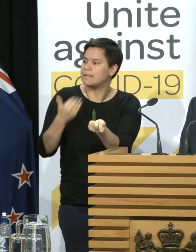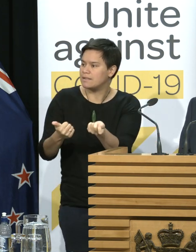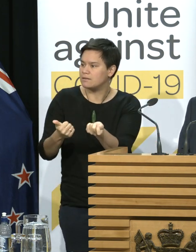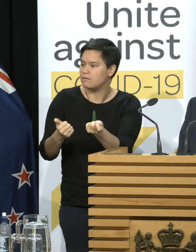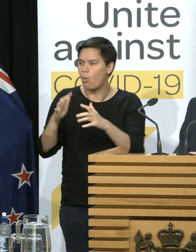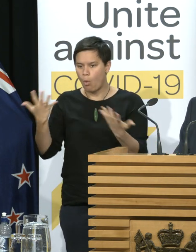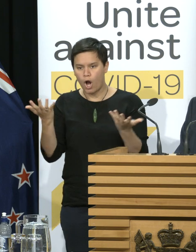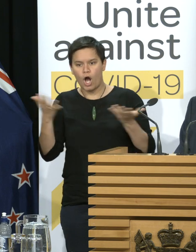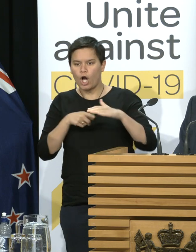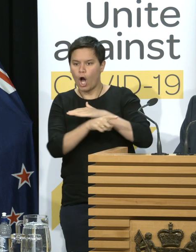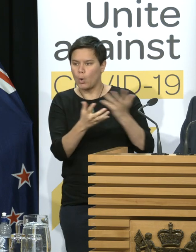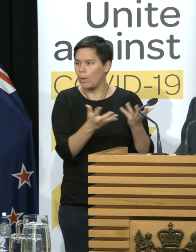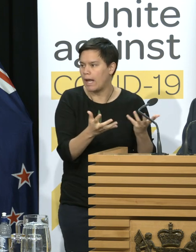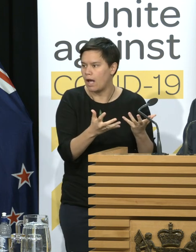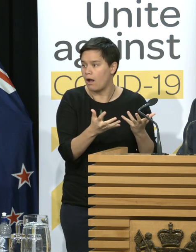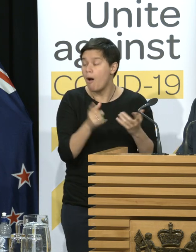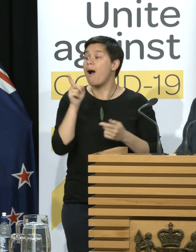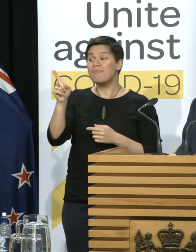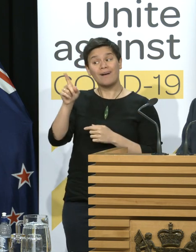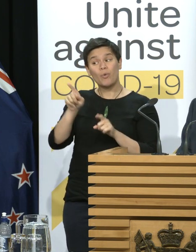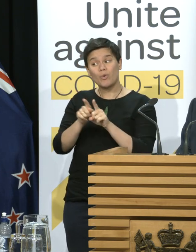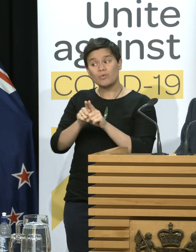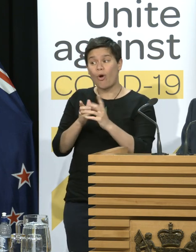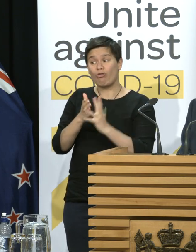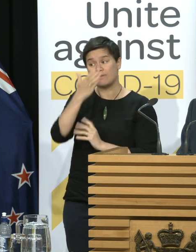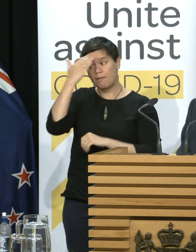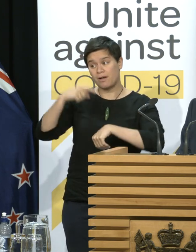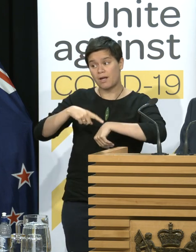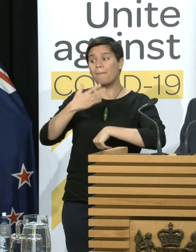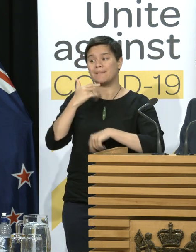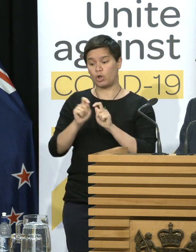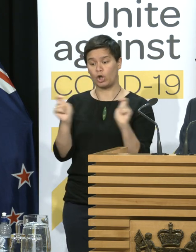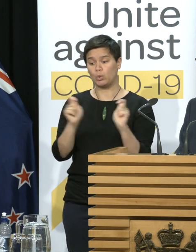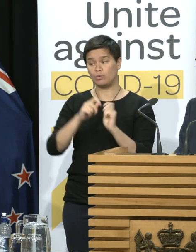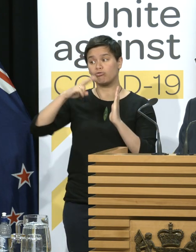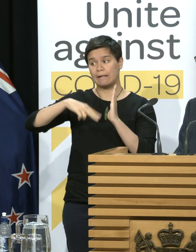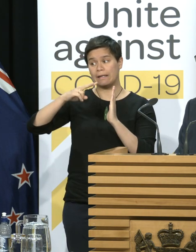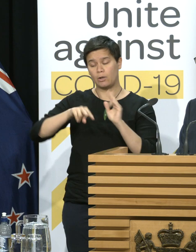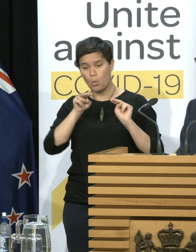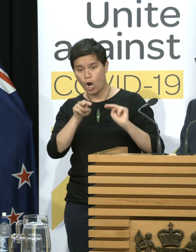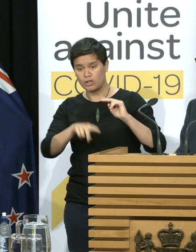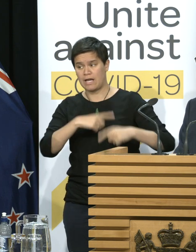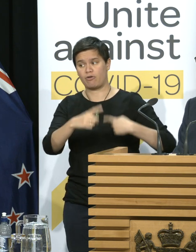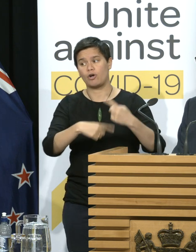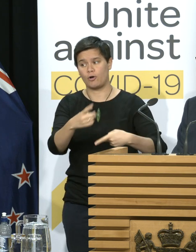with the news just on a regular basis. If a national response as required health officials,